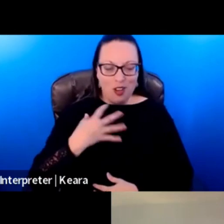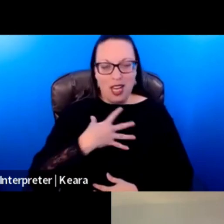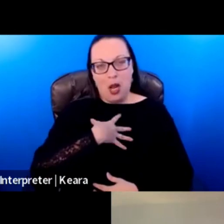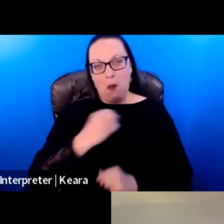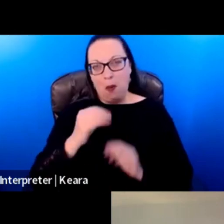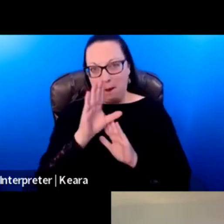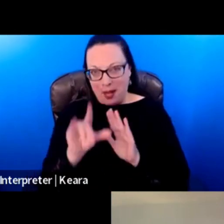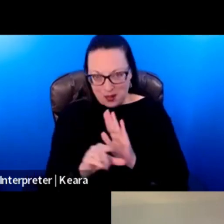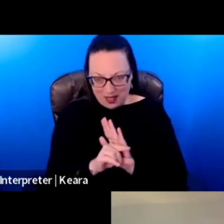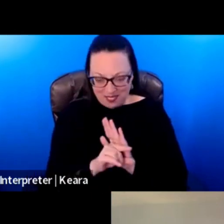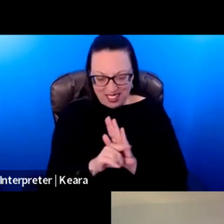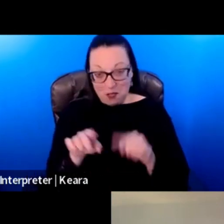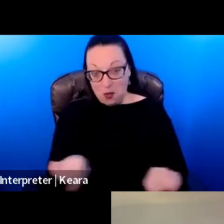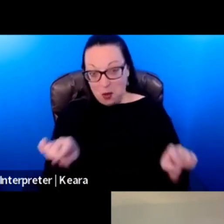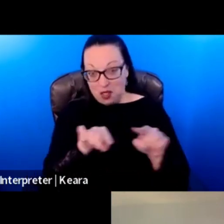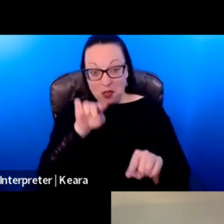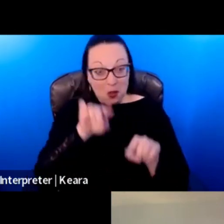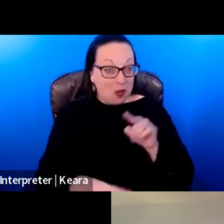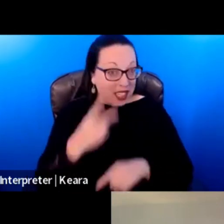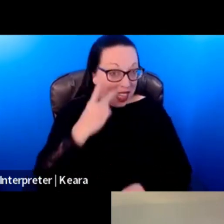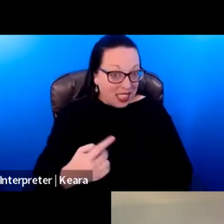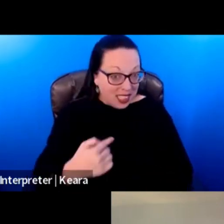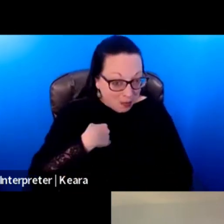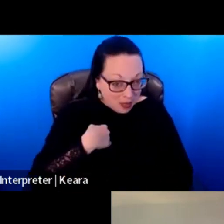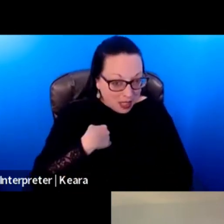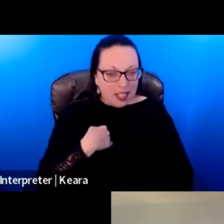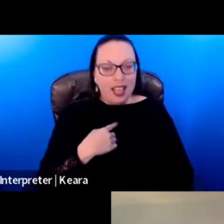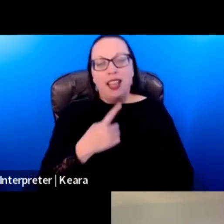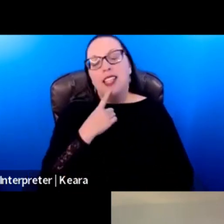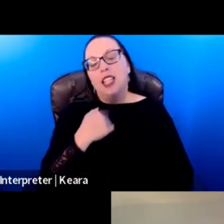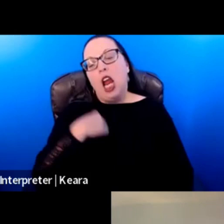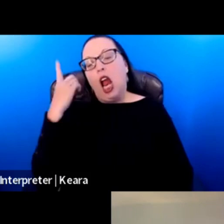those who of you who cannot see me, they say I look like Denzel Washington. Thank you.